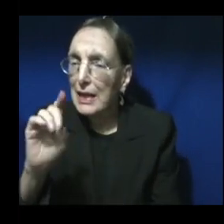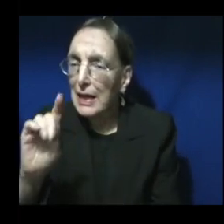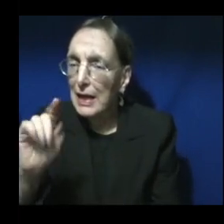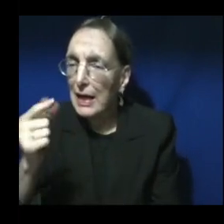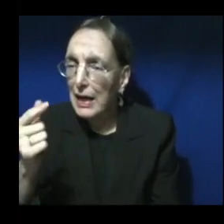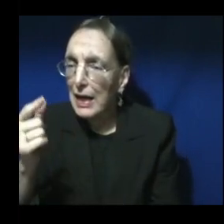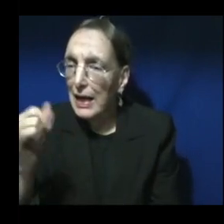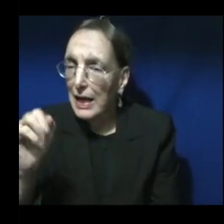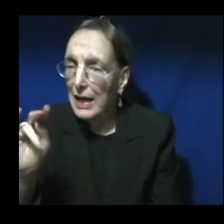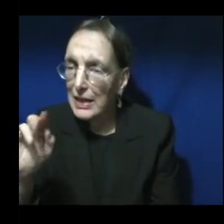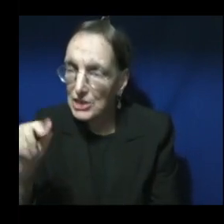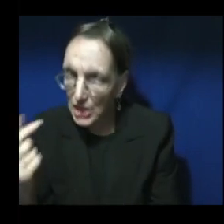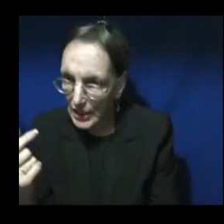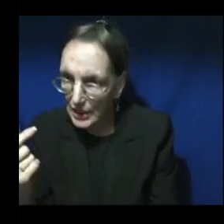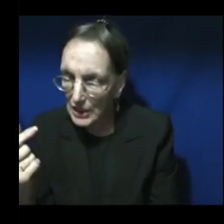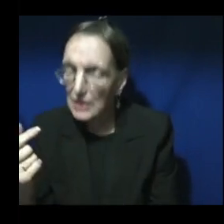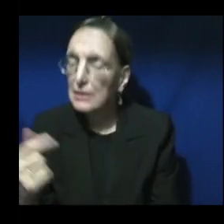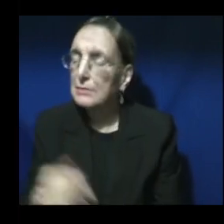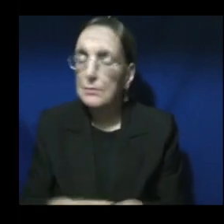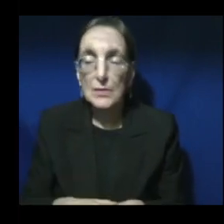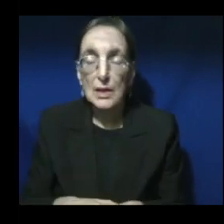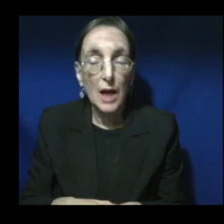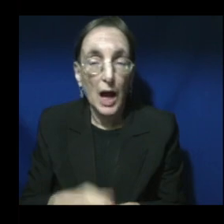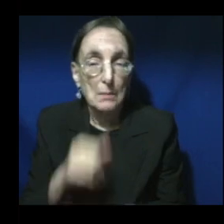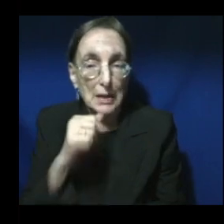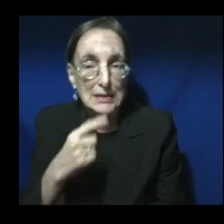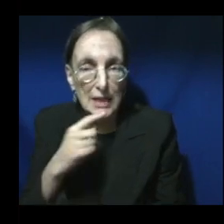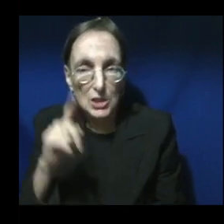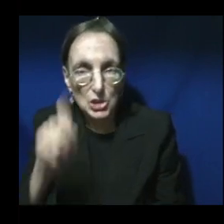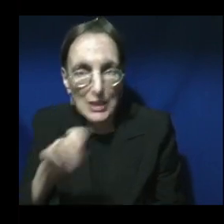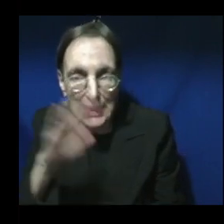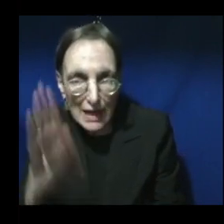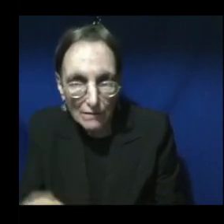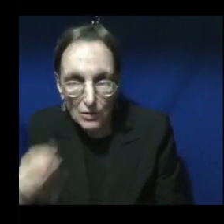I’m not saying that you should never hedge, and I might say differently, but I’m going to get there.